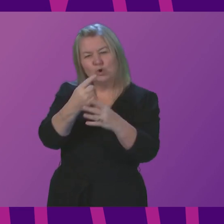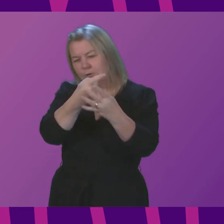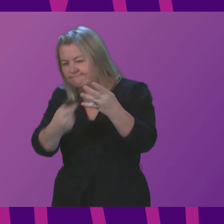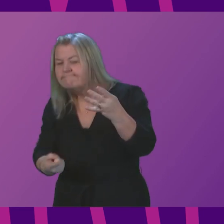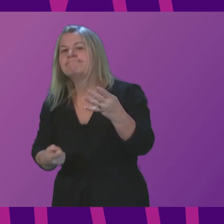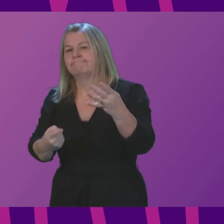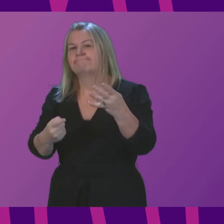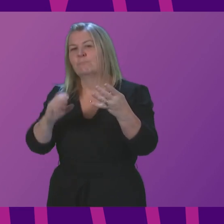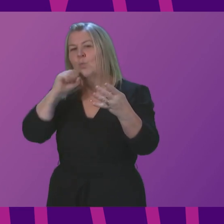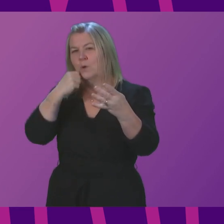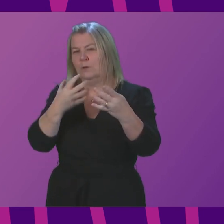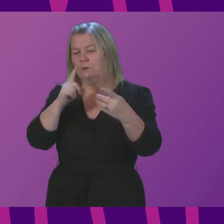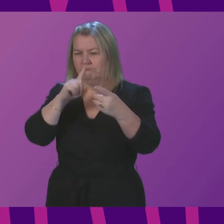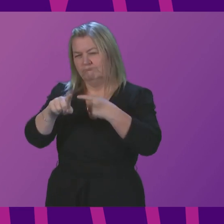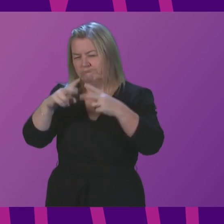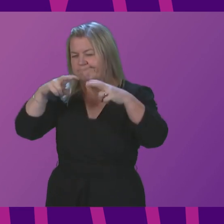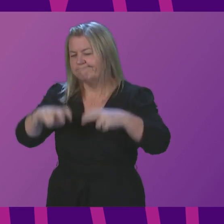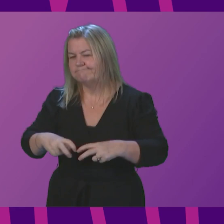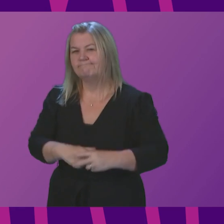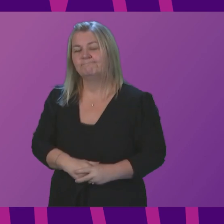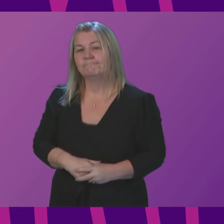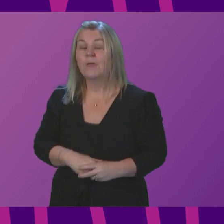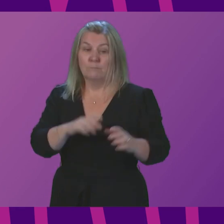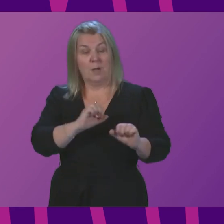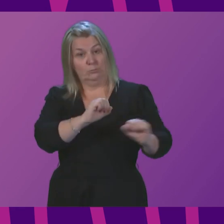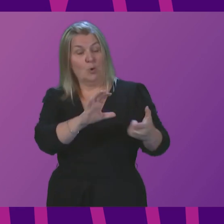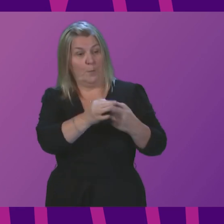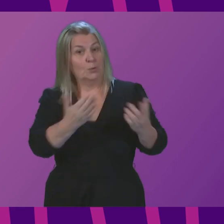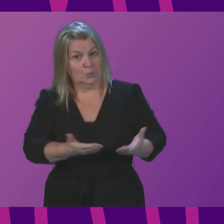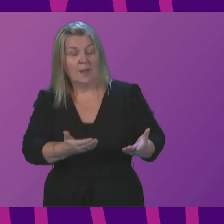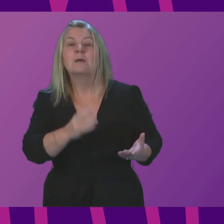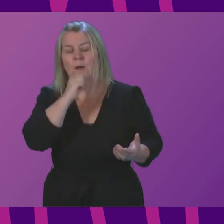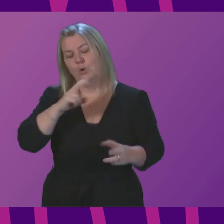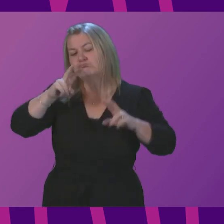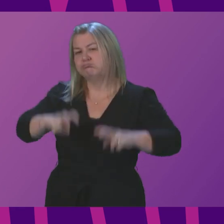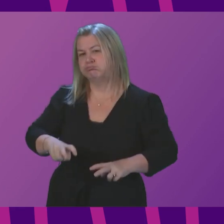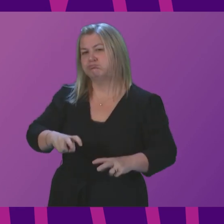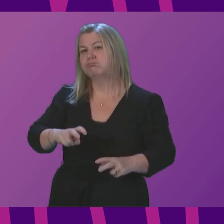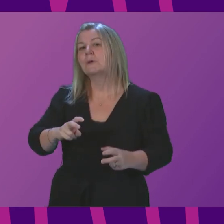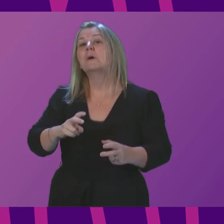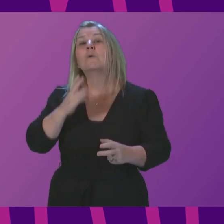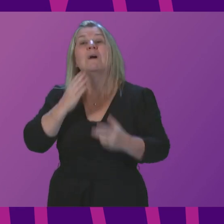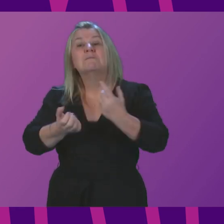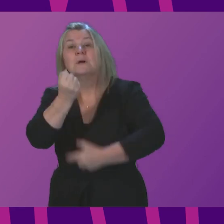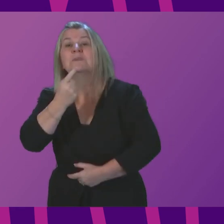On the additional case that Anas Sarwar has raised, I undertake to look into that as a matter of urgency and I will write to him once I have had the opportunity to do so.